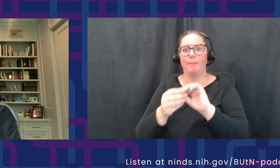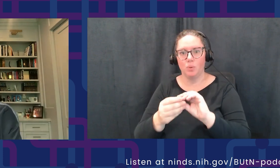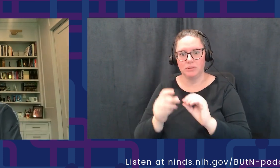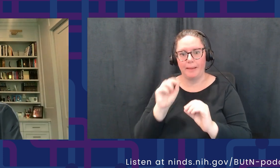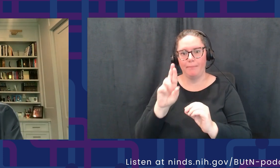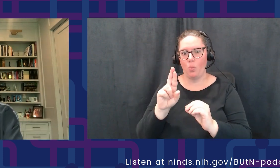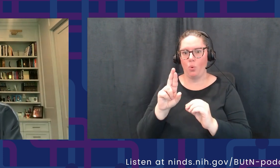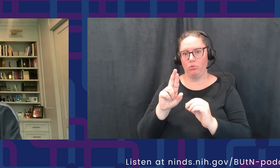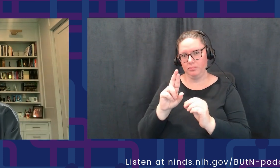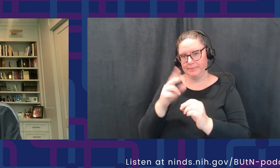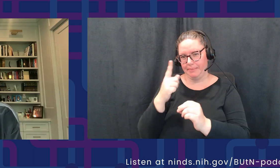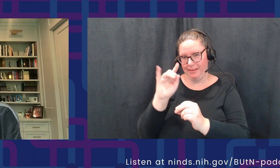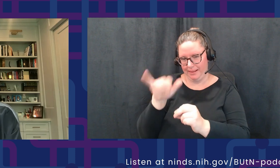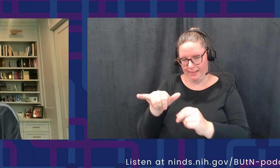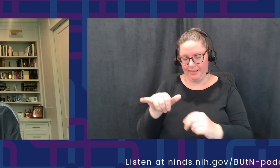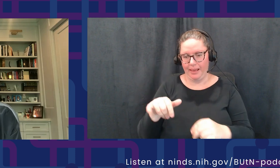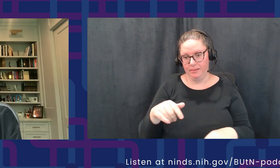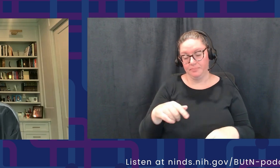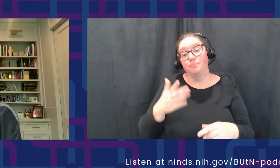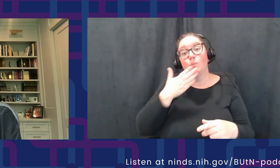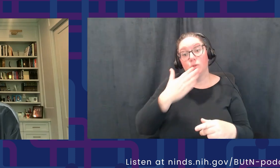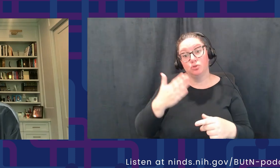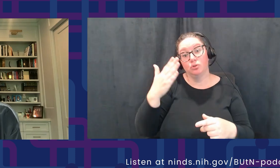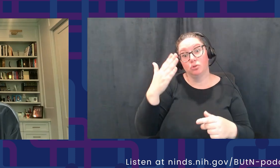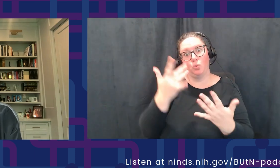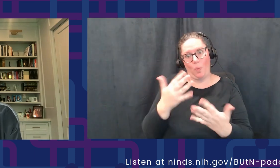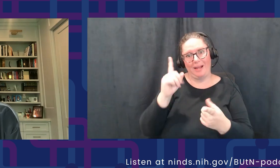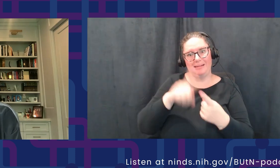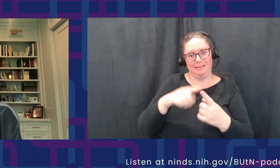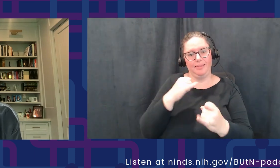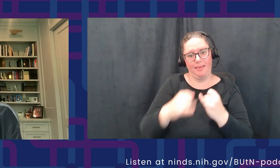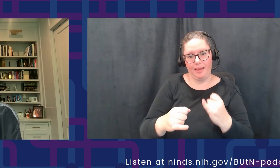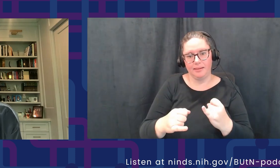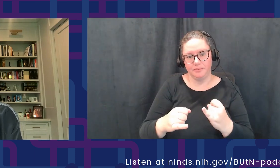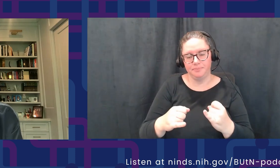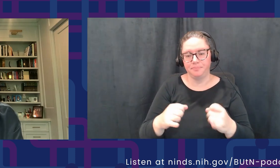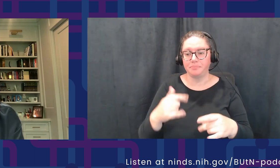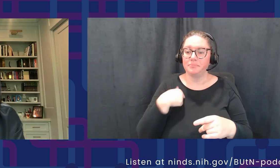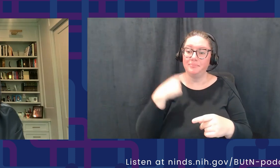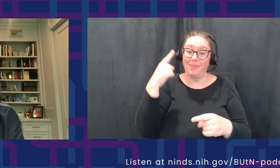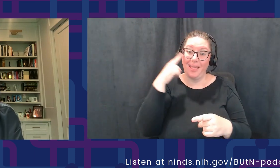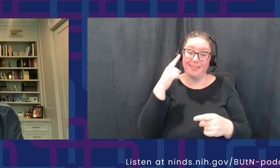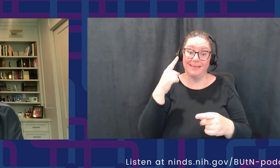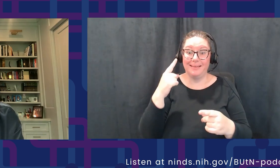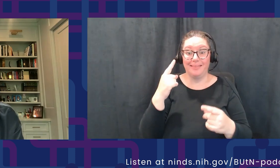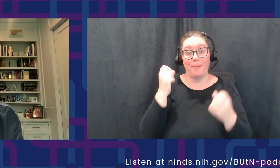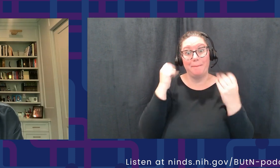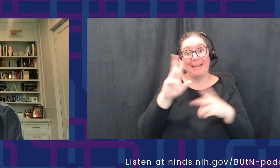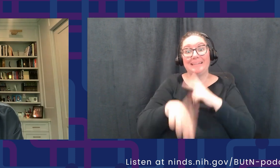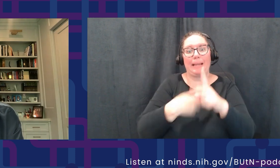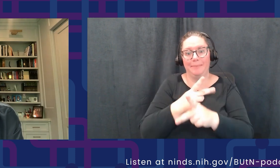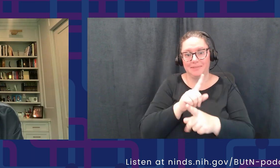So it's good to wait until the end. I think there are many types of questions one gets, and we have to